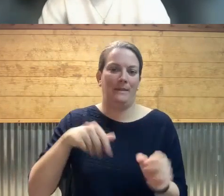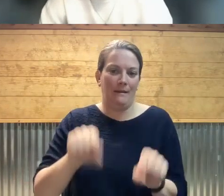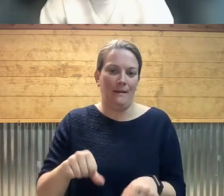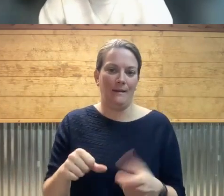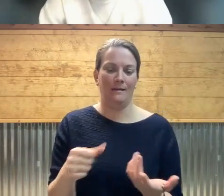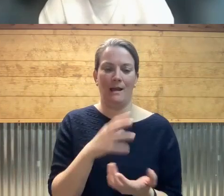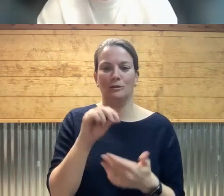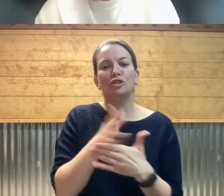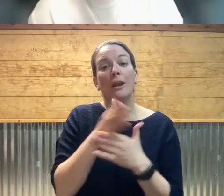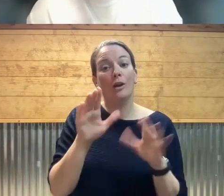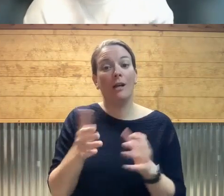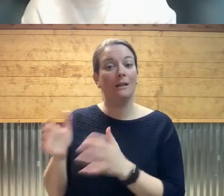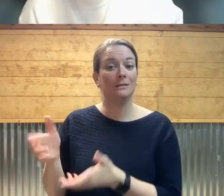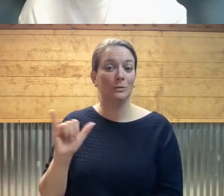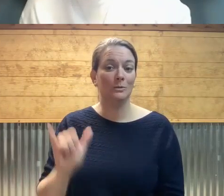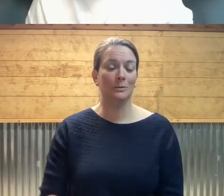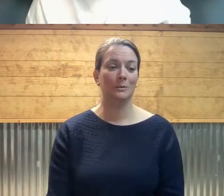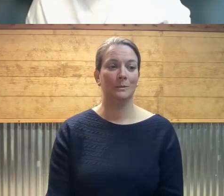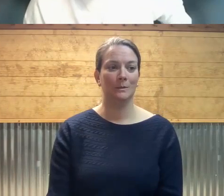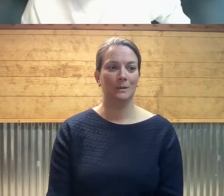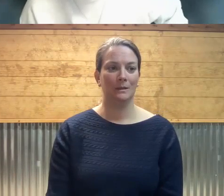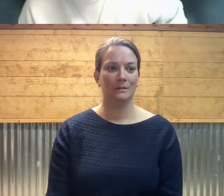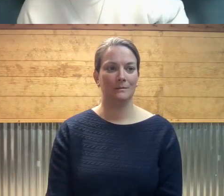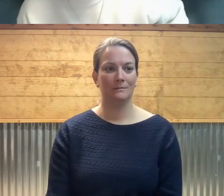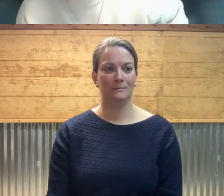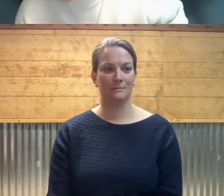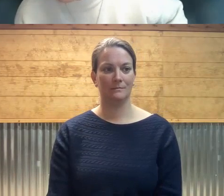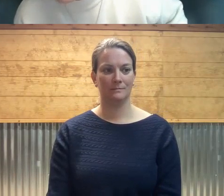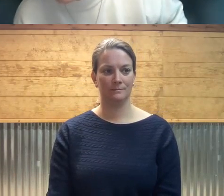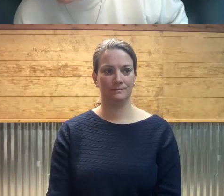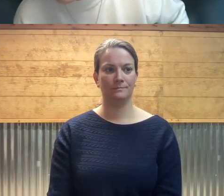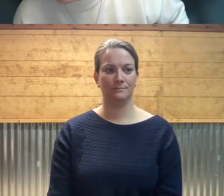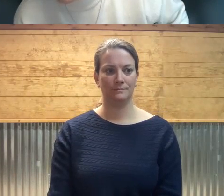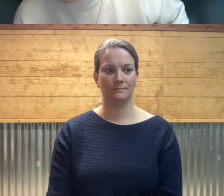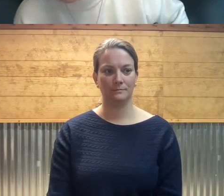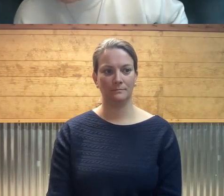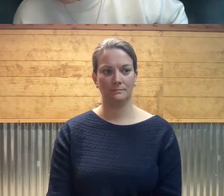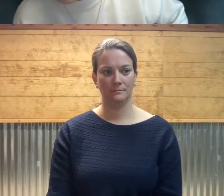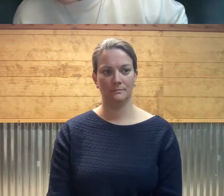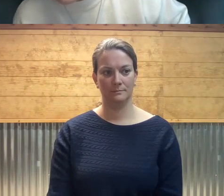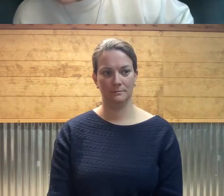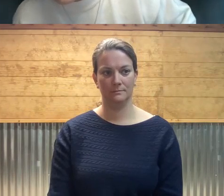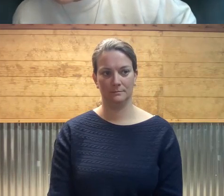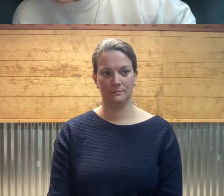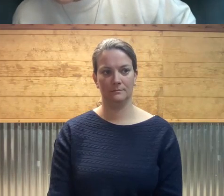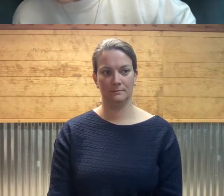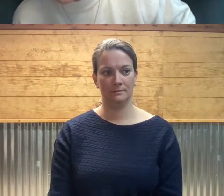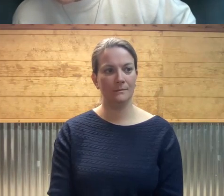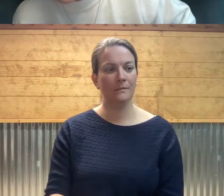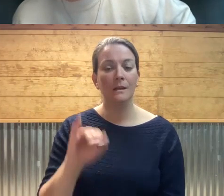those classes, too. right perfect, thank you julie Chuccini said.